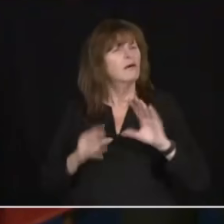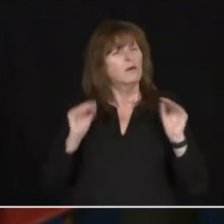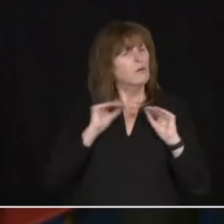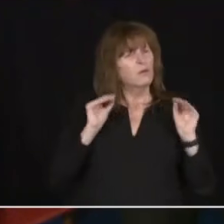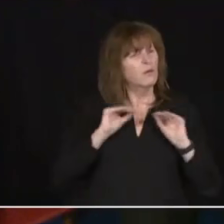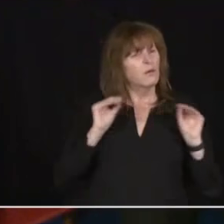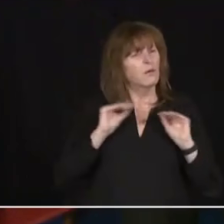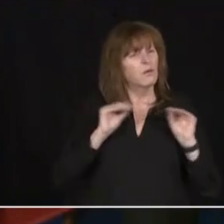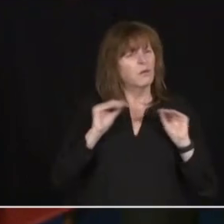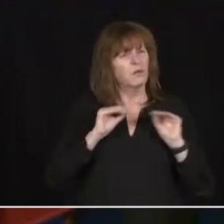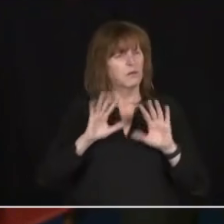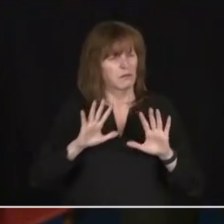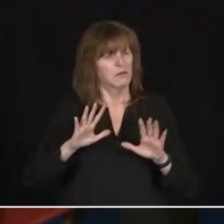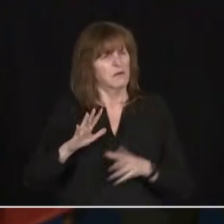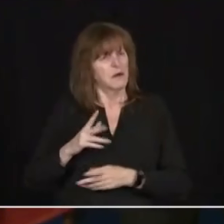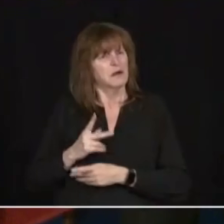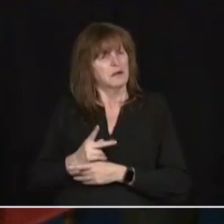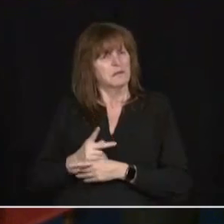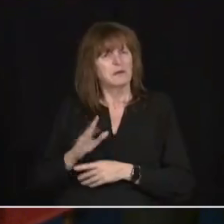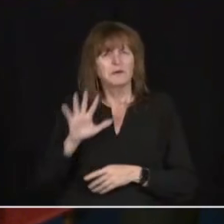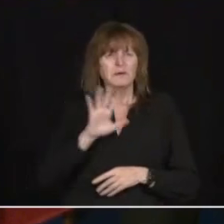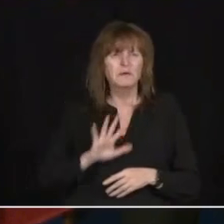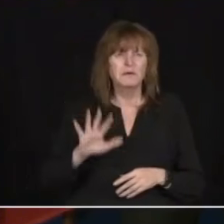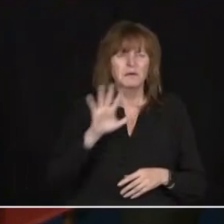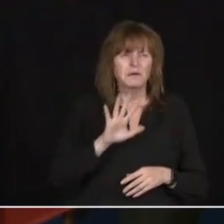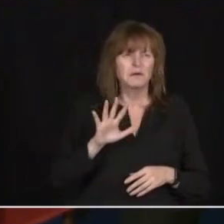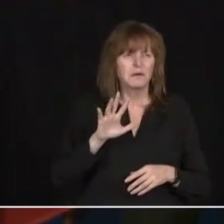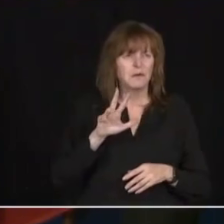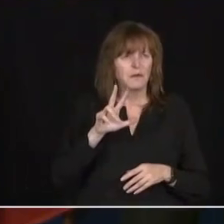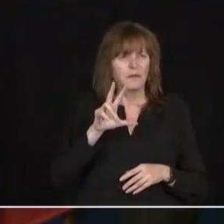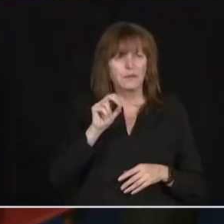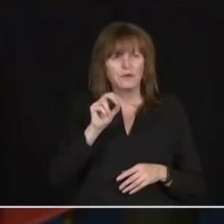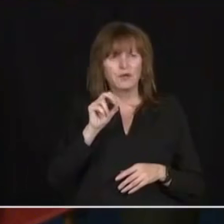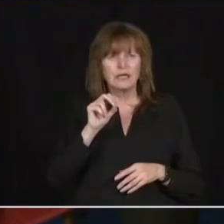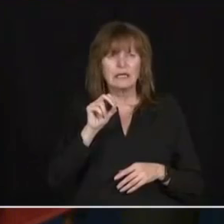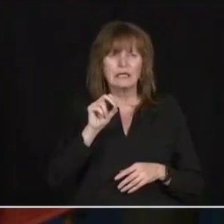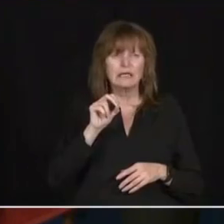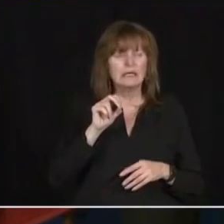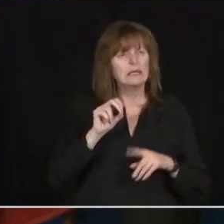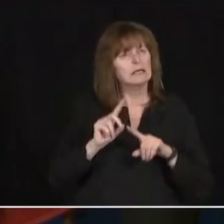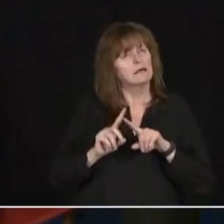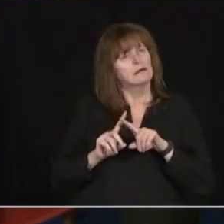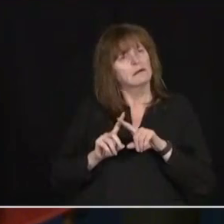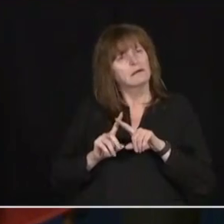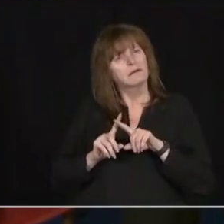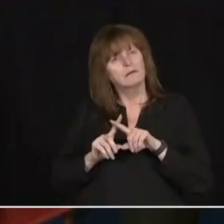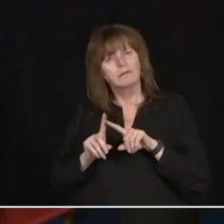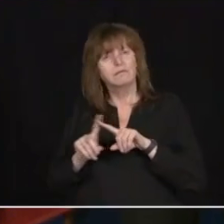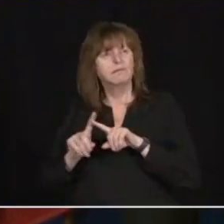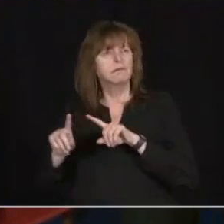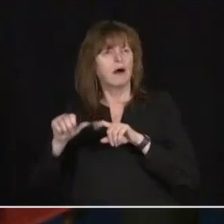plates that we have in stock - we have 31 other vehicles that we can put them on.